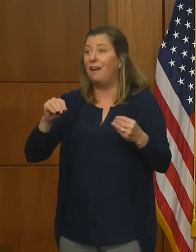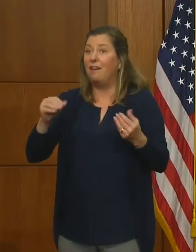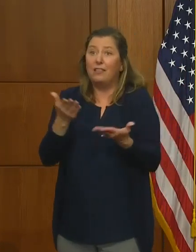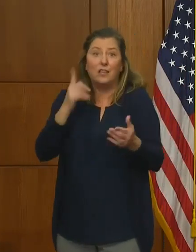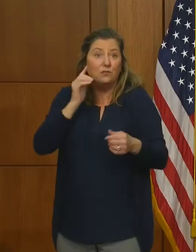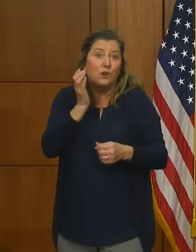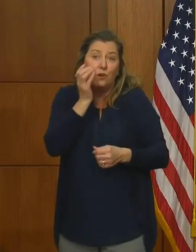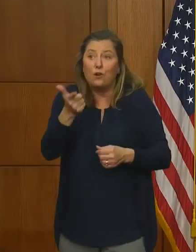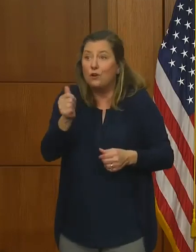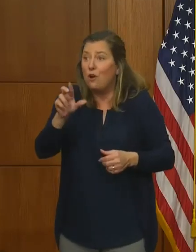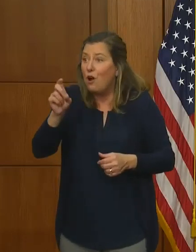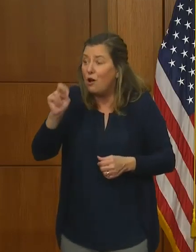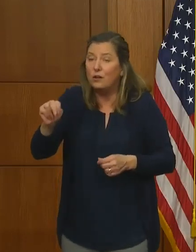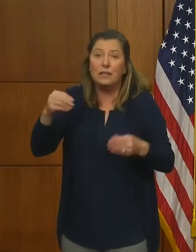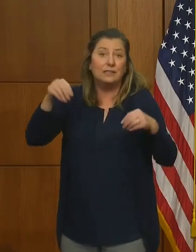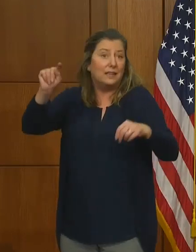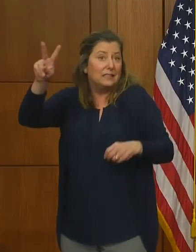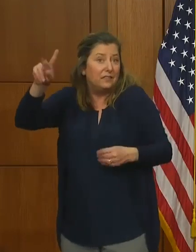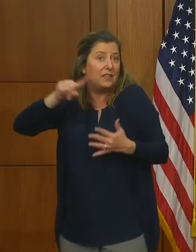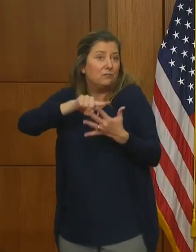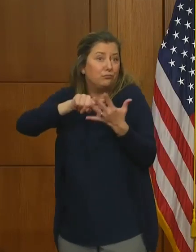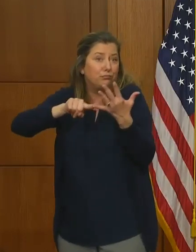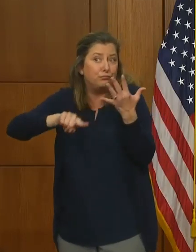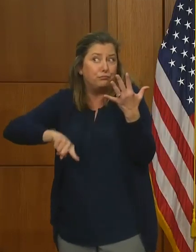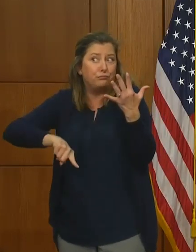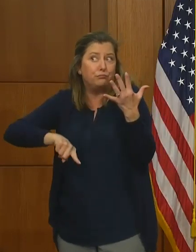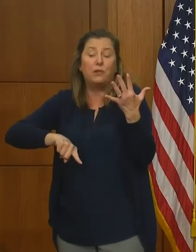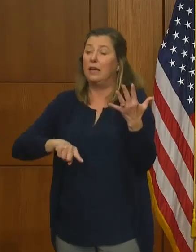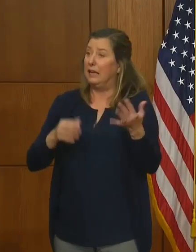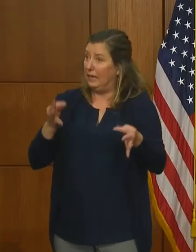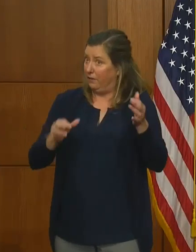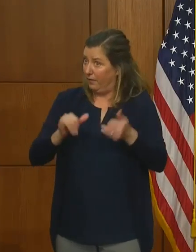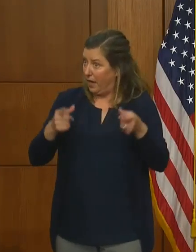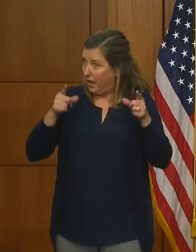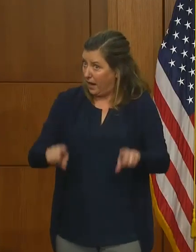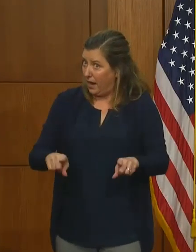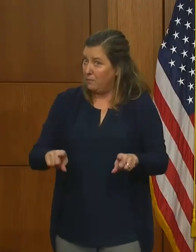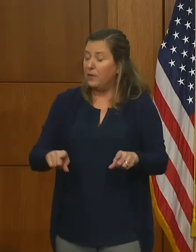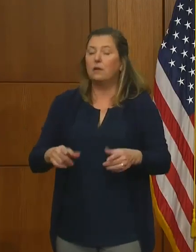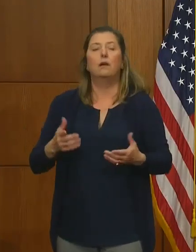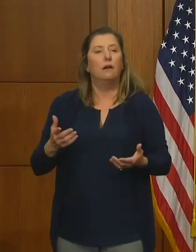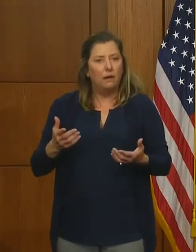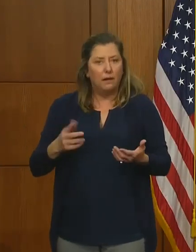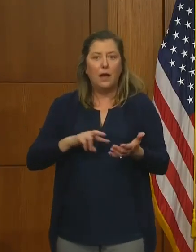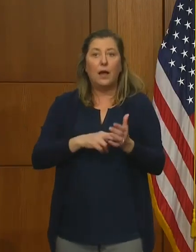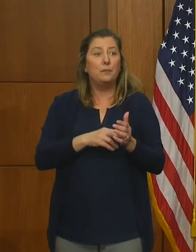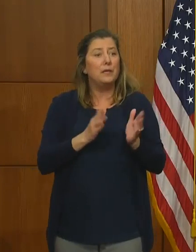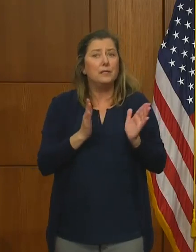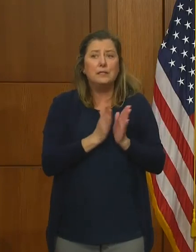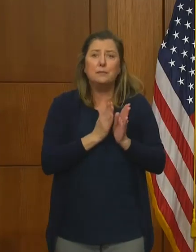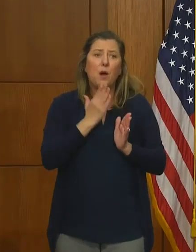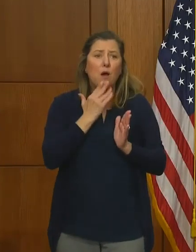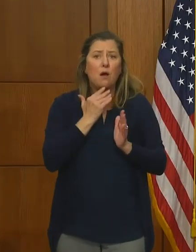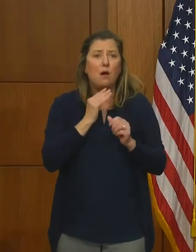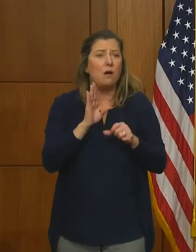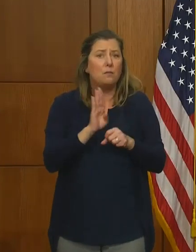TOYS. SELL GARDEN SUPPLIES SELL TV'S SELL CLOTHING. AND THAT